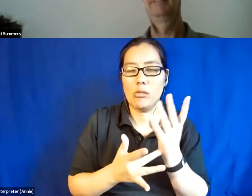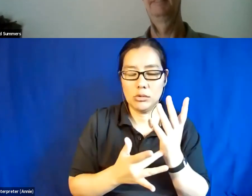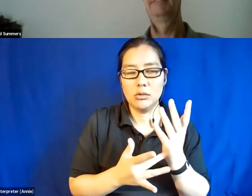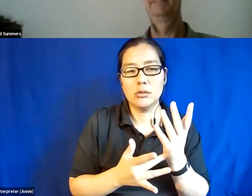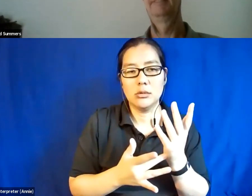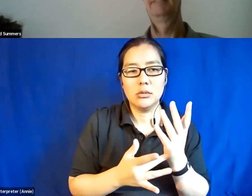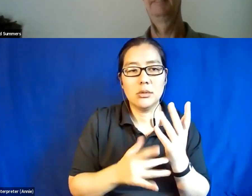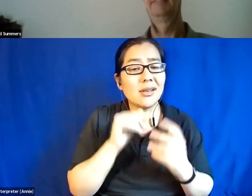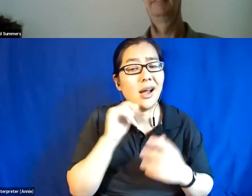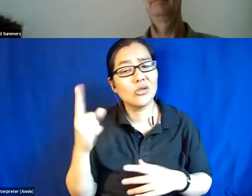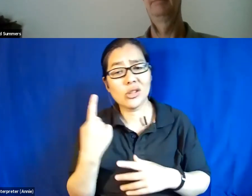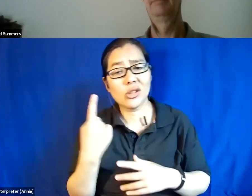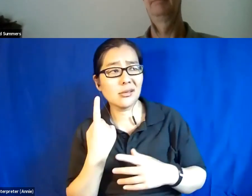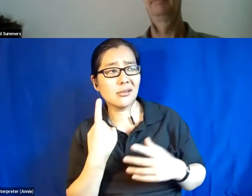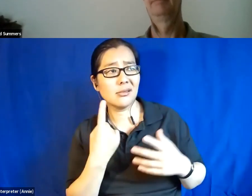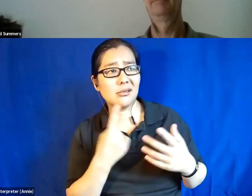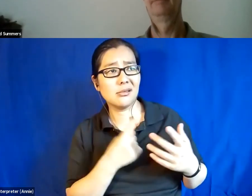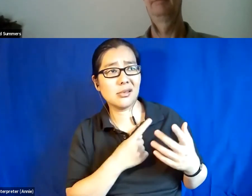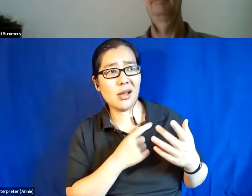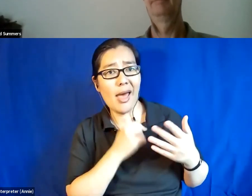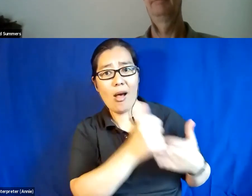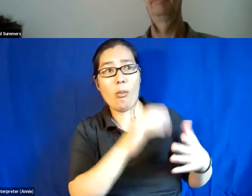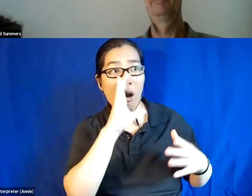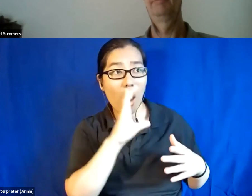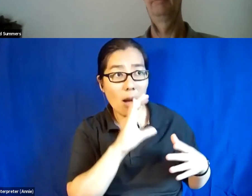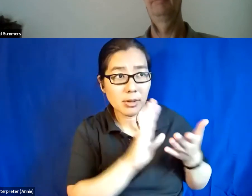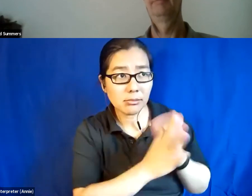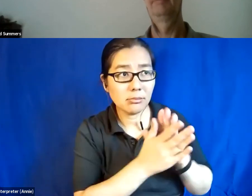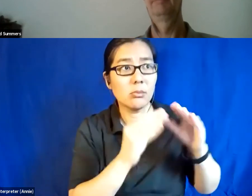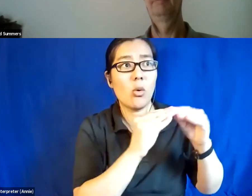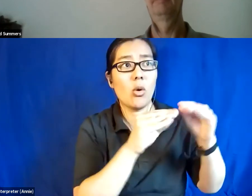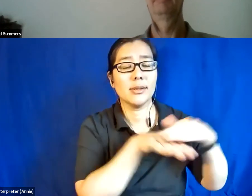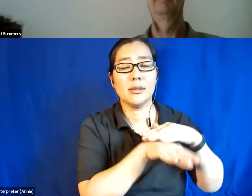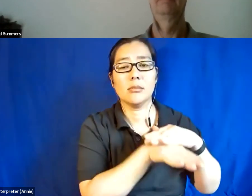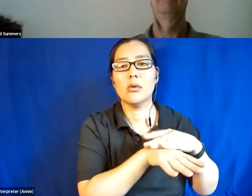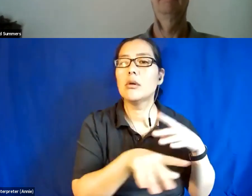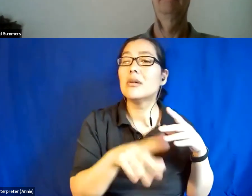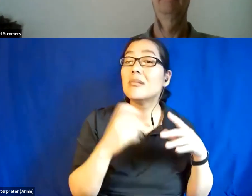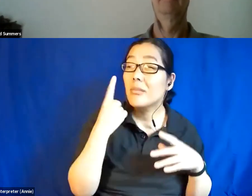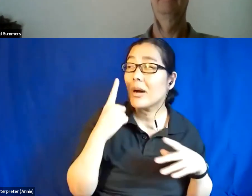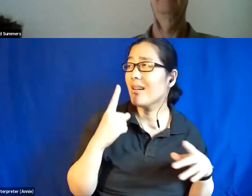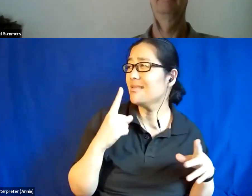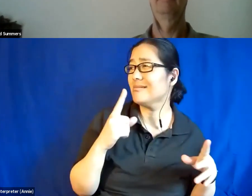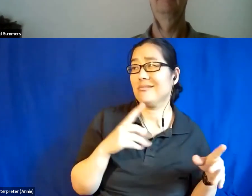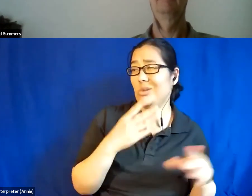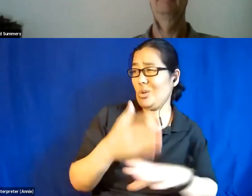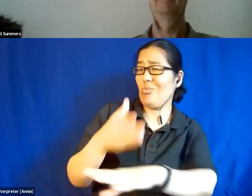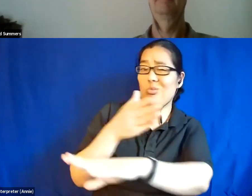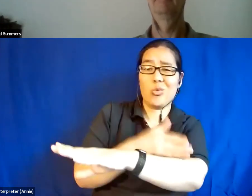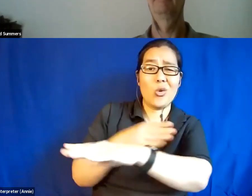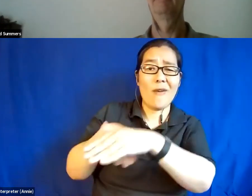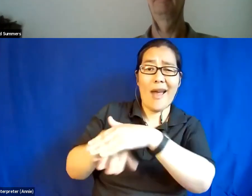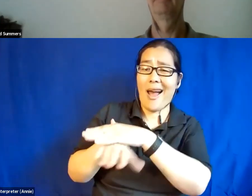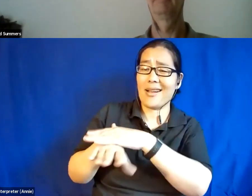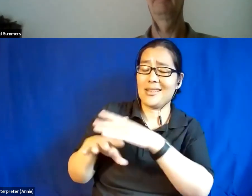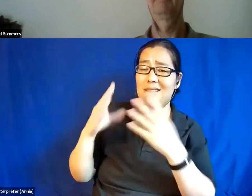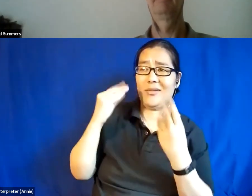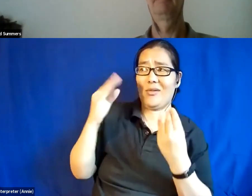comics accessibility, but to improve access to information by blind and visually impaired people in